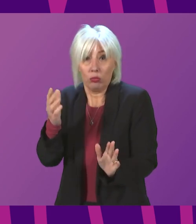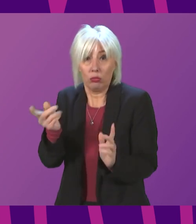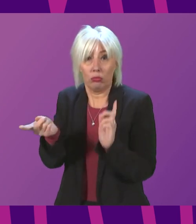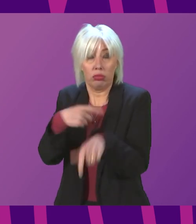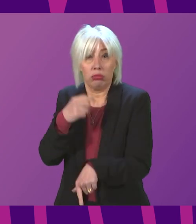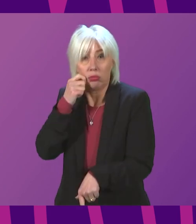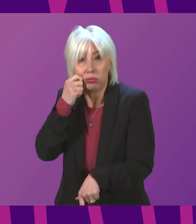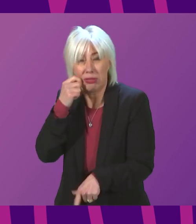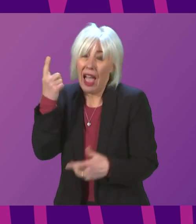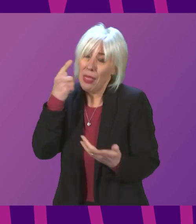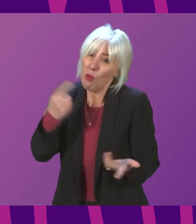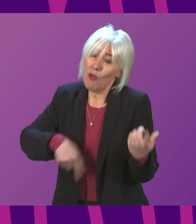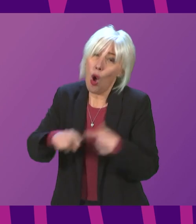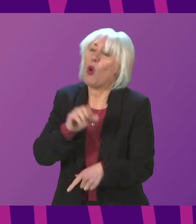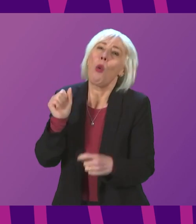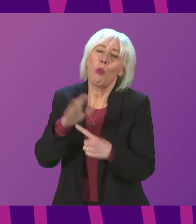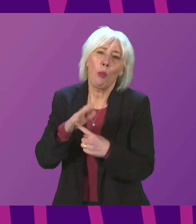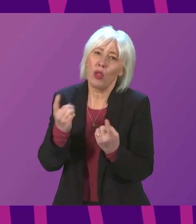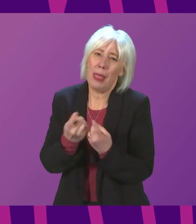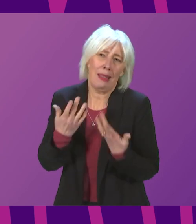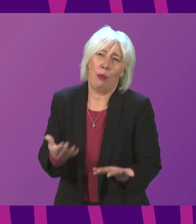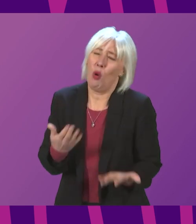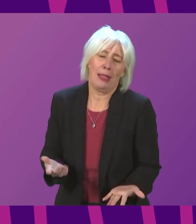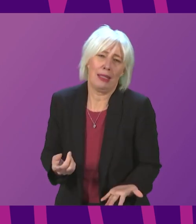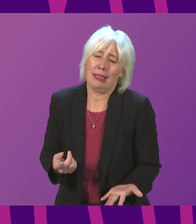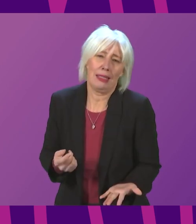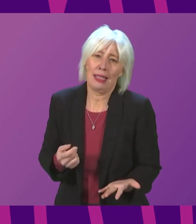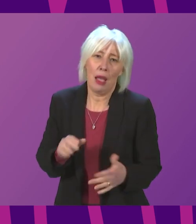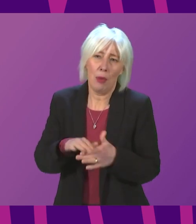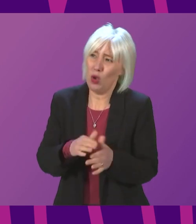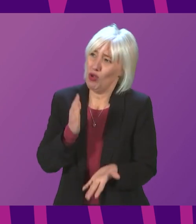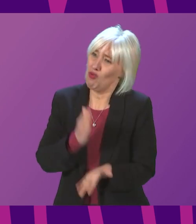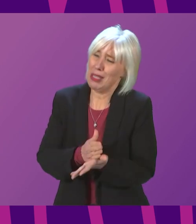more important things to deal with, right now, because of the really significant challenge